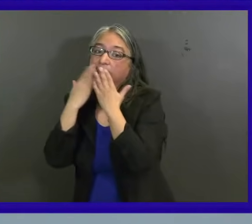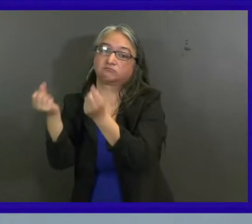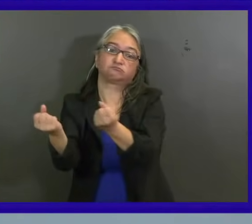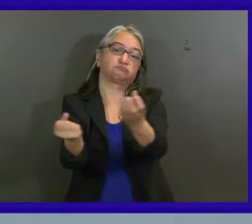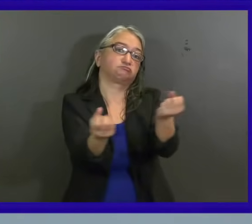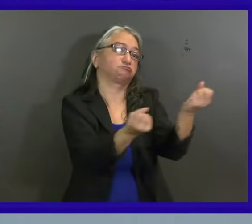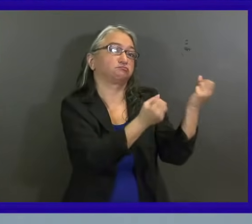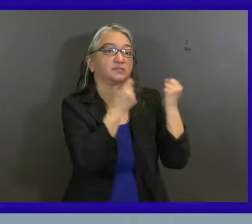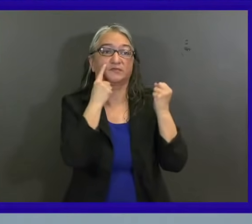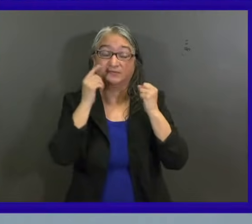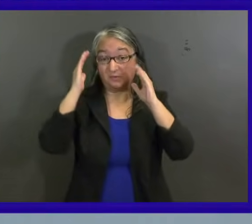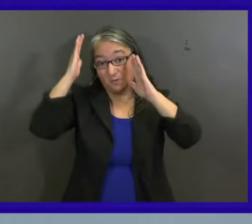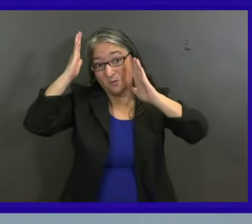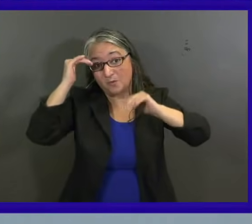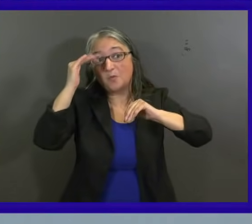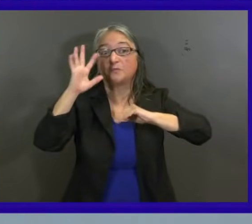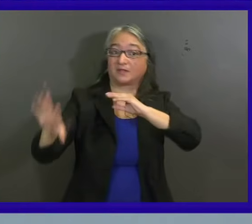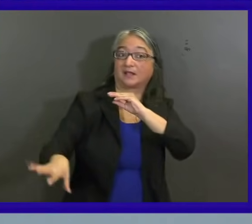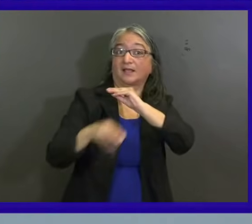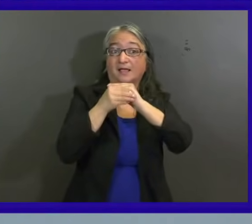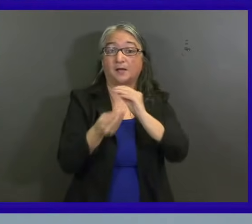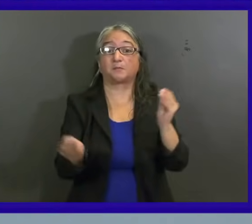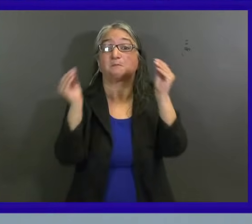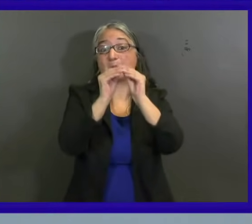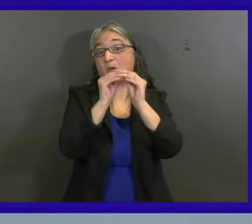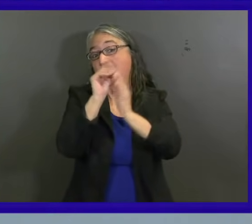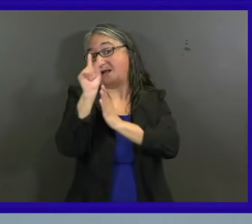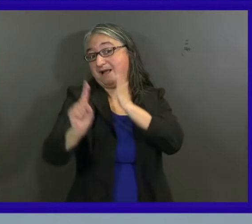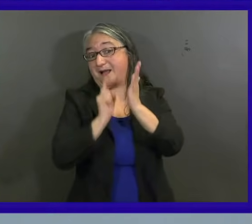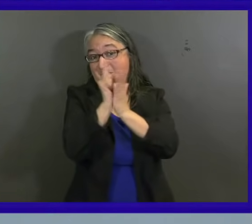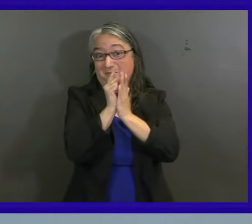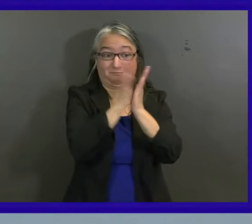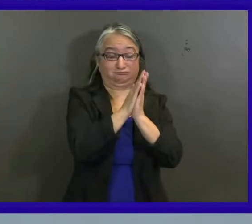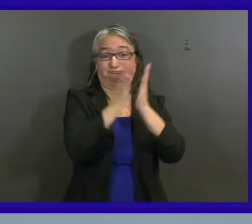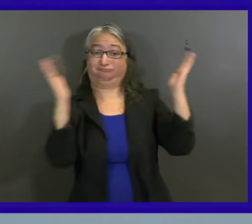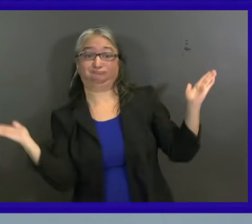so that as many manitobans can be immunized as possible throughout december